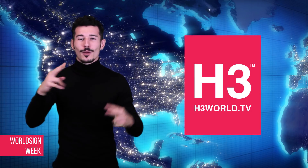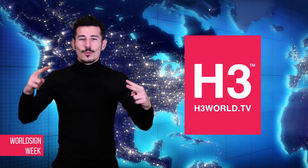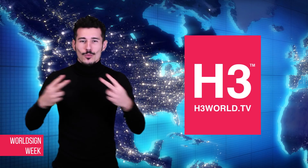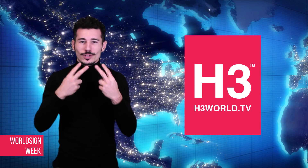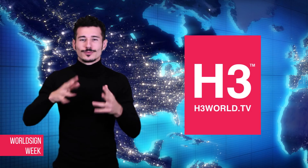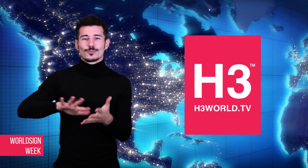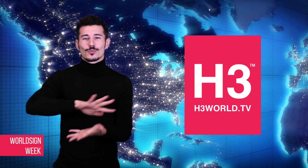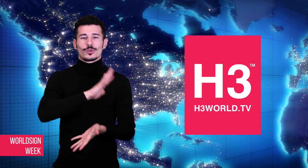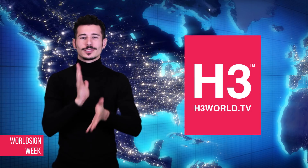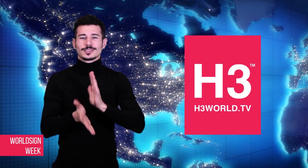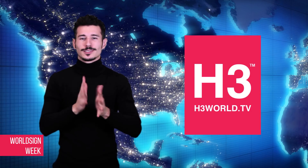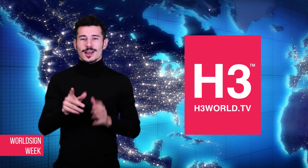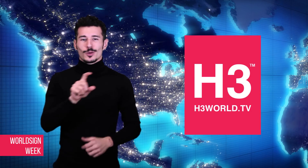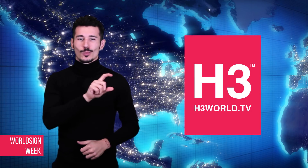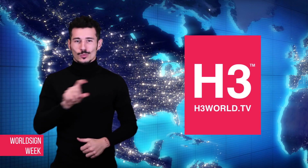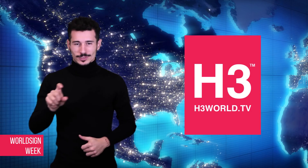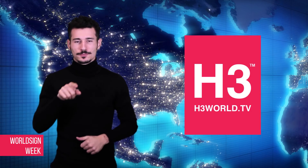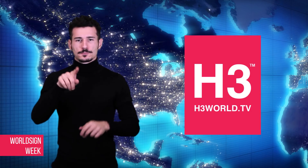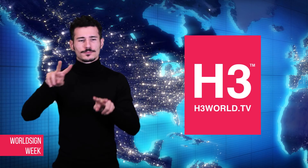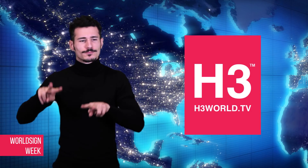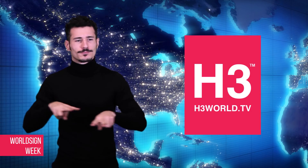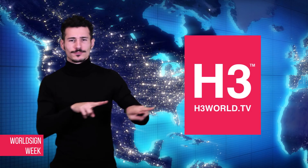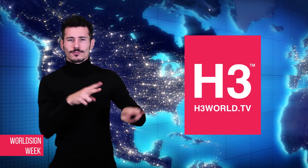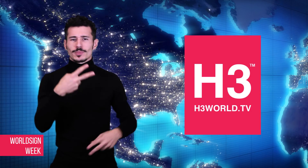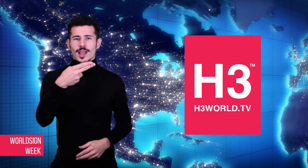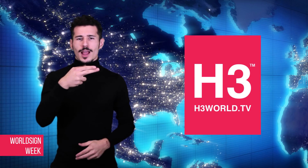Thank you for watching WorldSign Week,